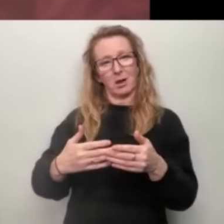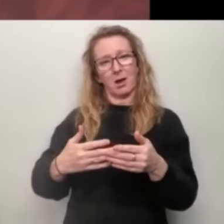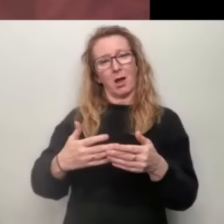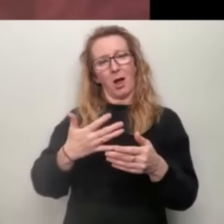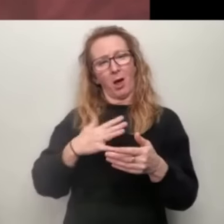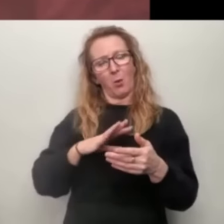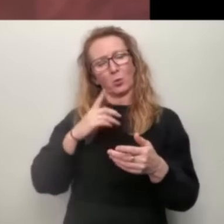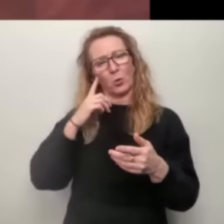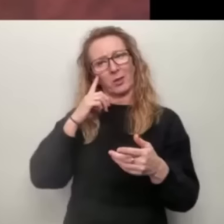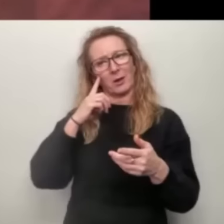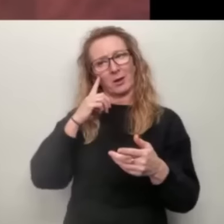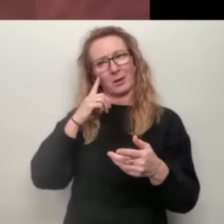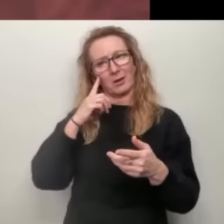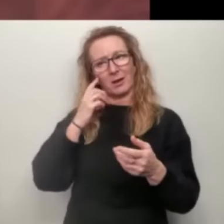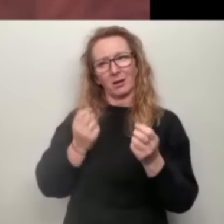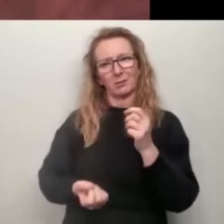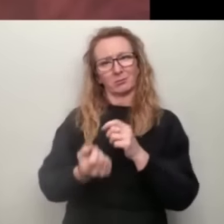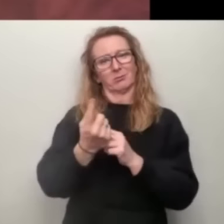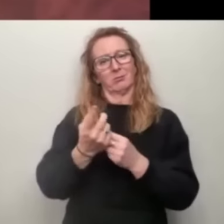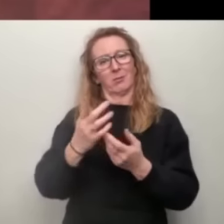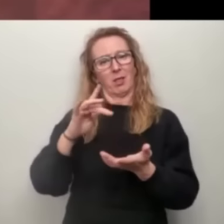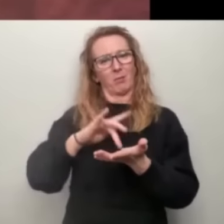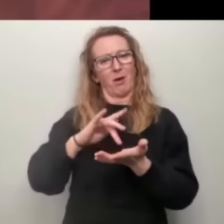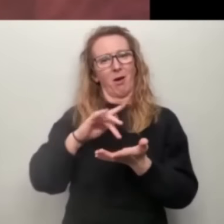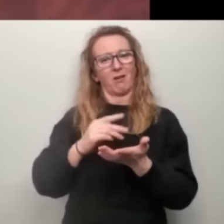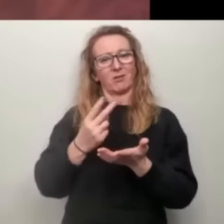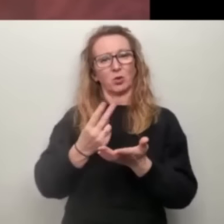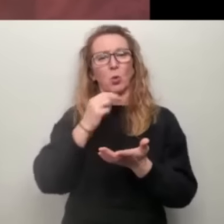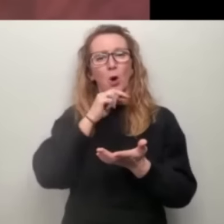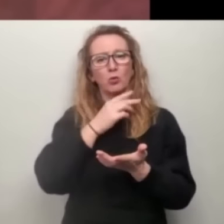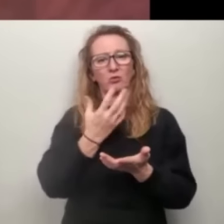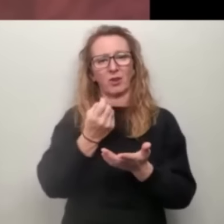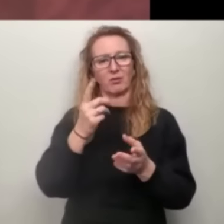of a 500 year period of experimentation and innovation.